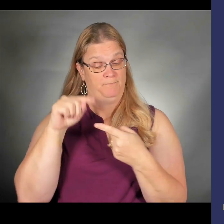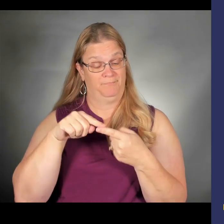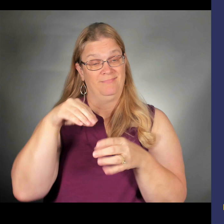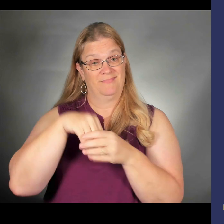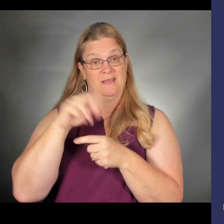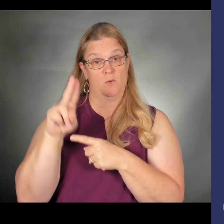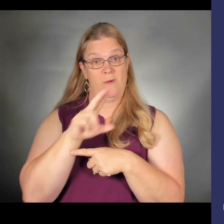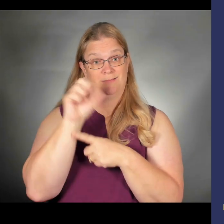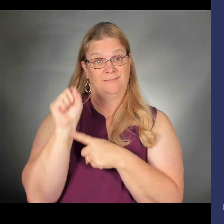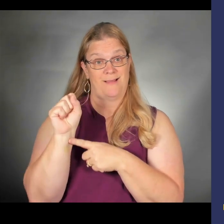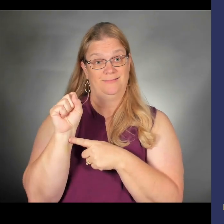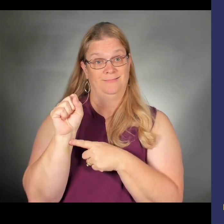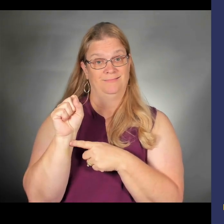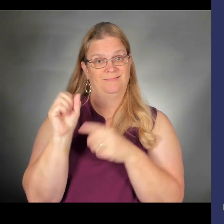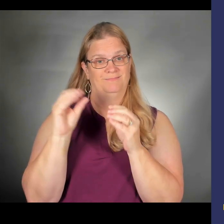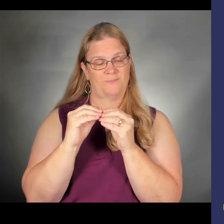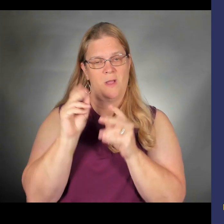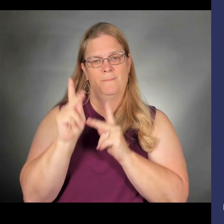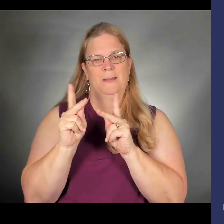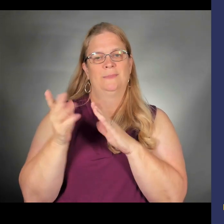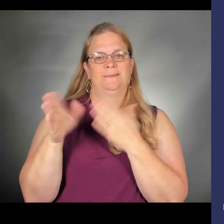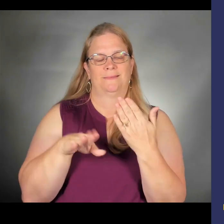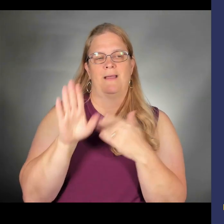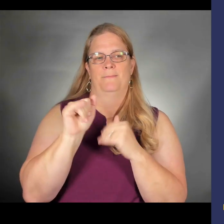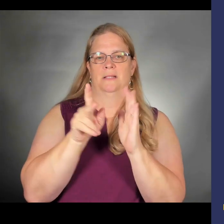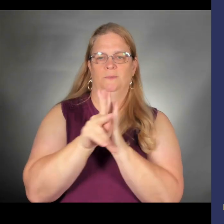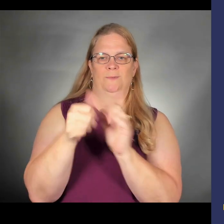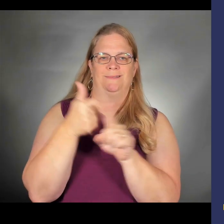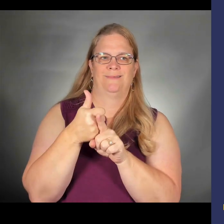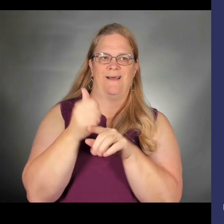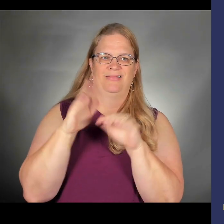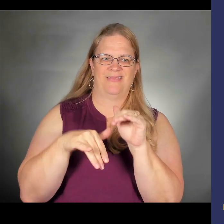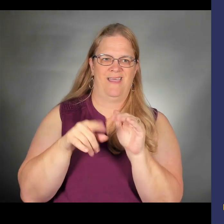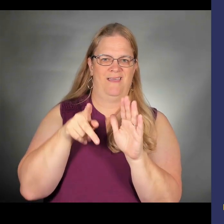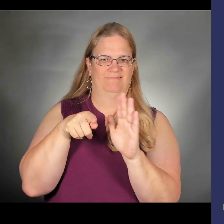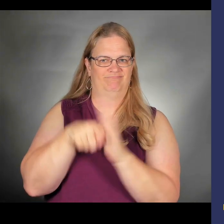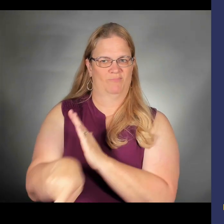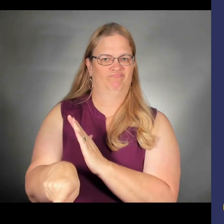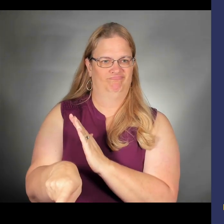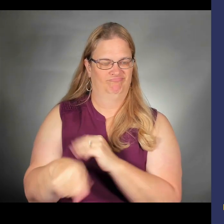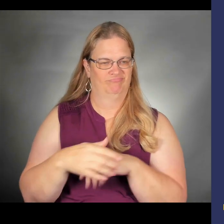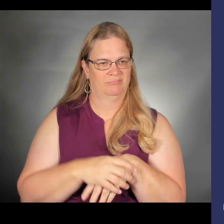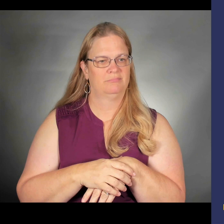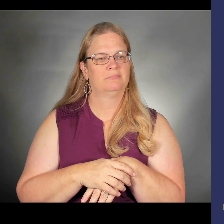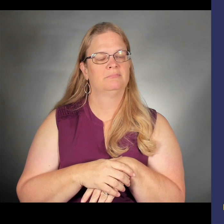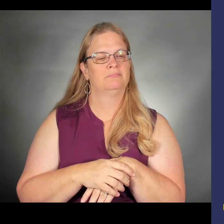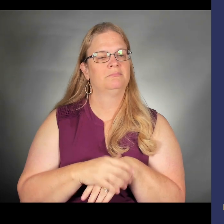Did you know that in the United States more people die by suicide than homicide;